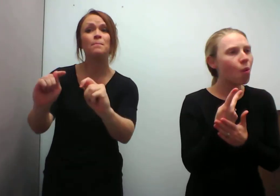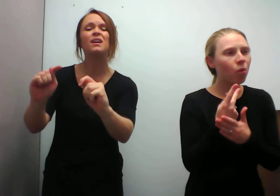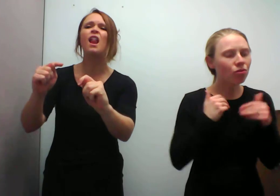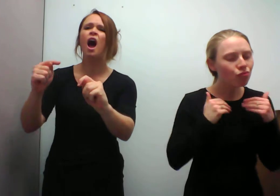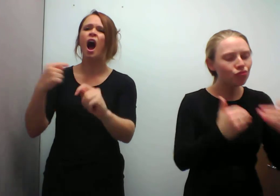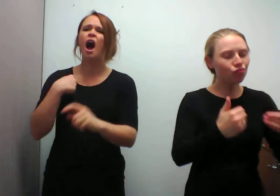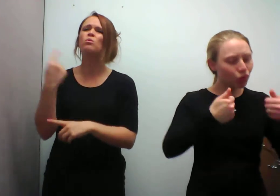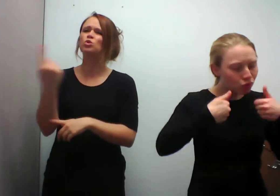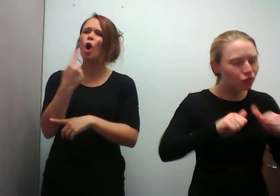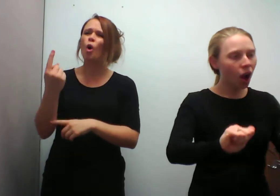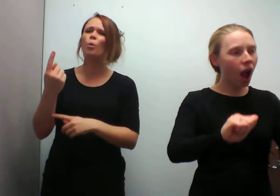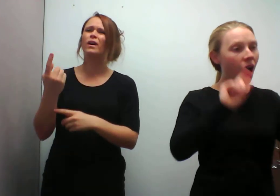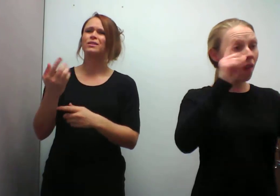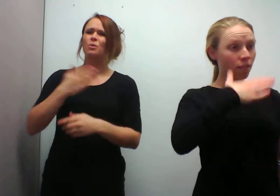I was always willing to fail